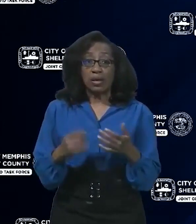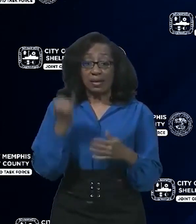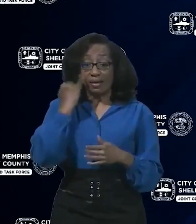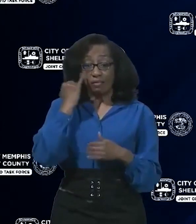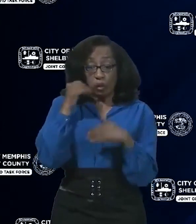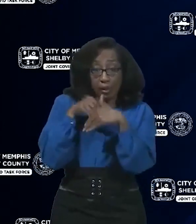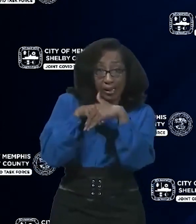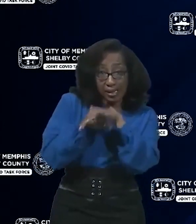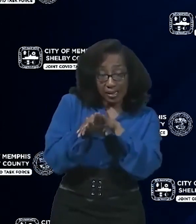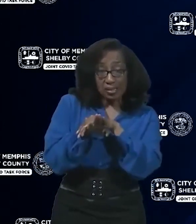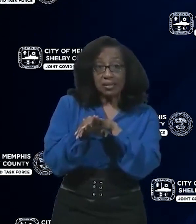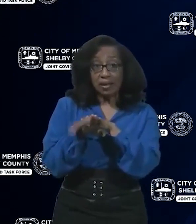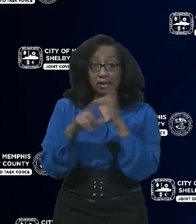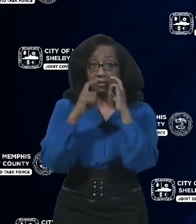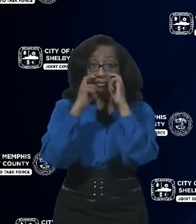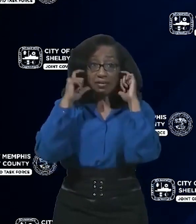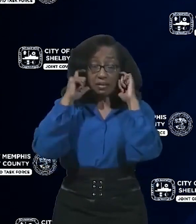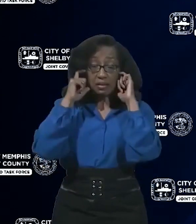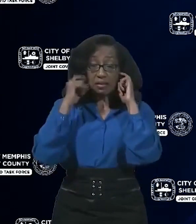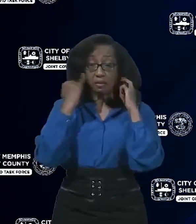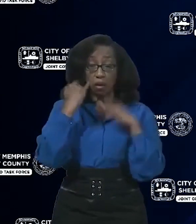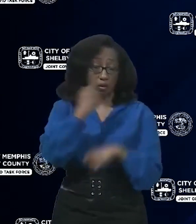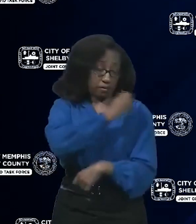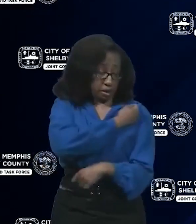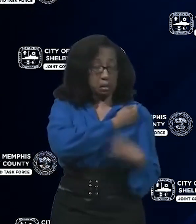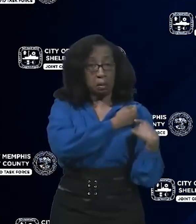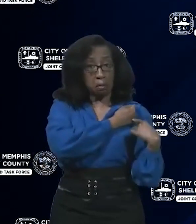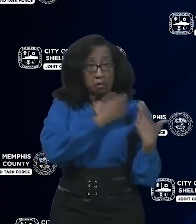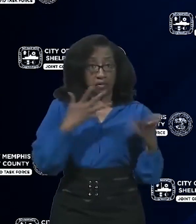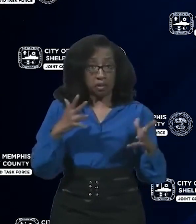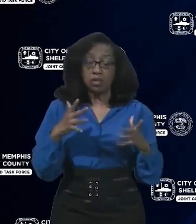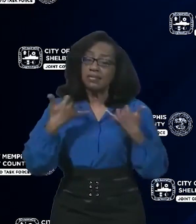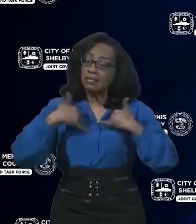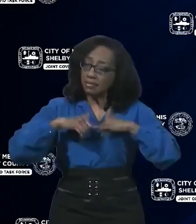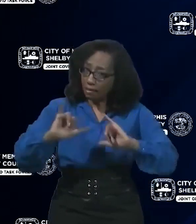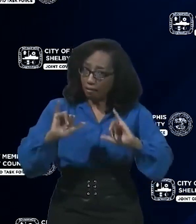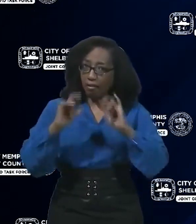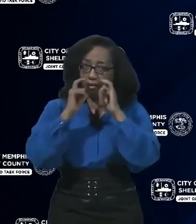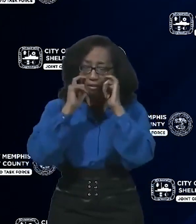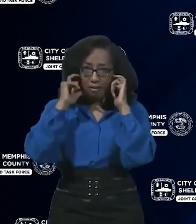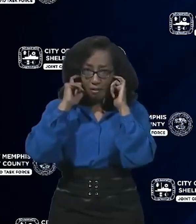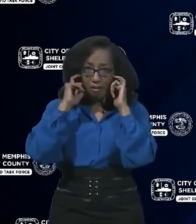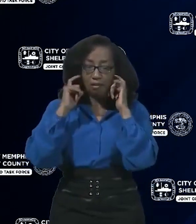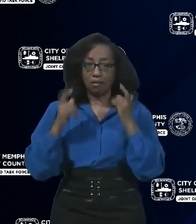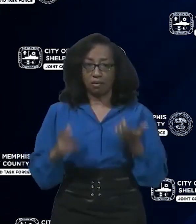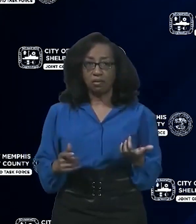DIRECTIVE WILL BE UNVEILED NEXT WEEK THE CDC HAS RECOMMENDED MASK IN INDOOR